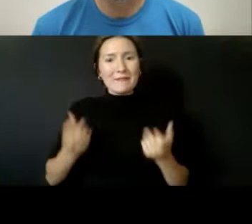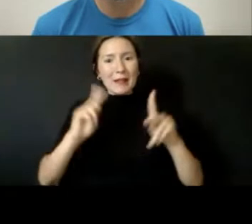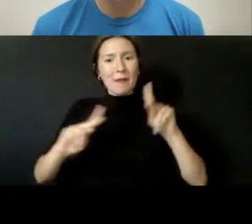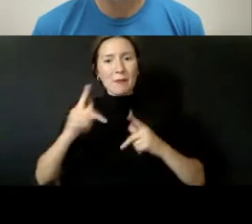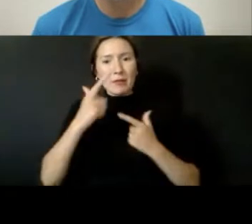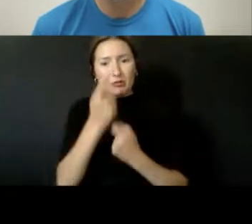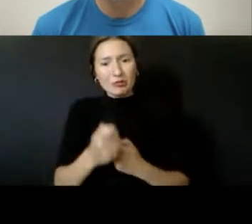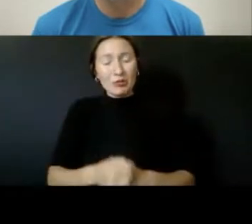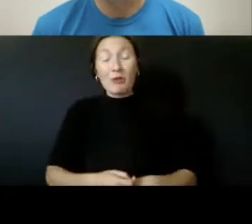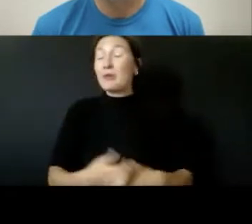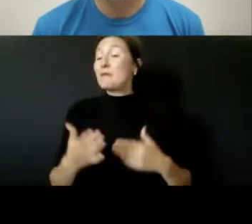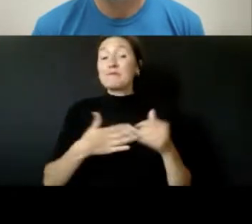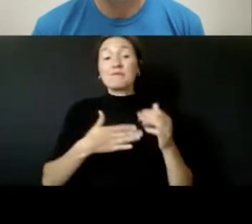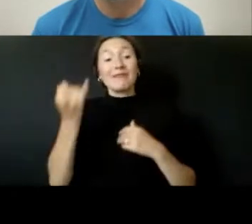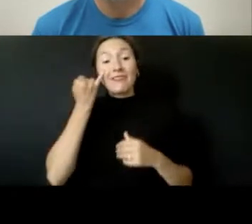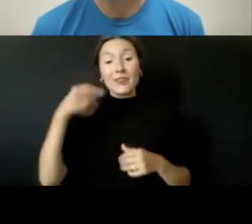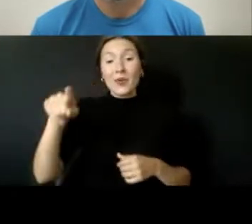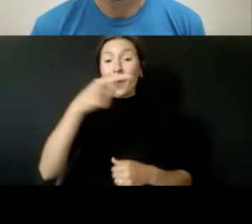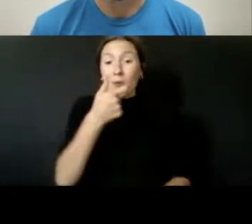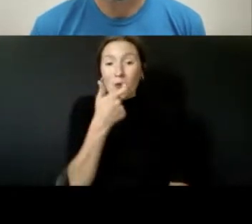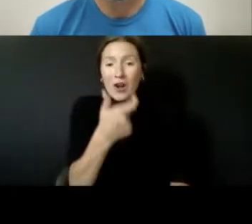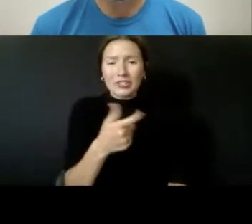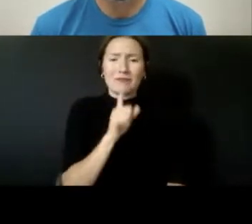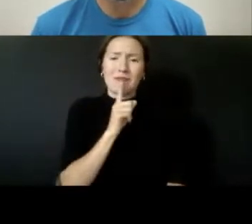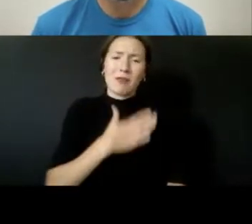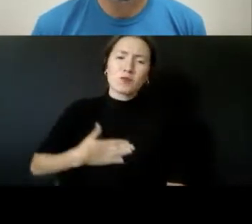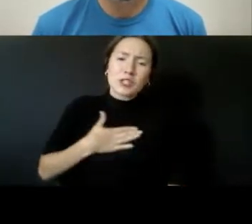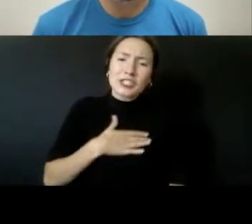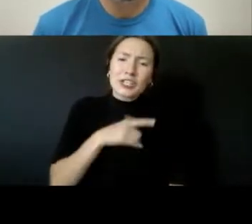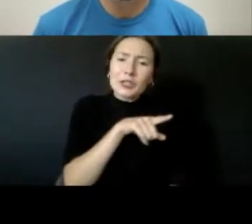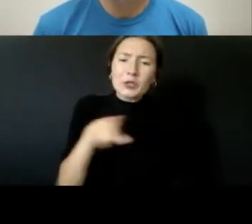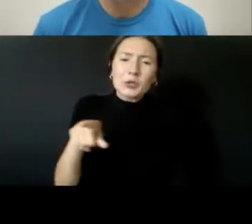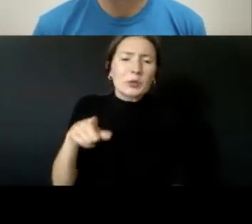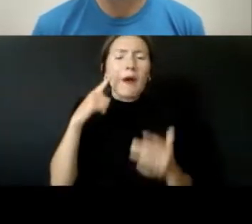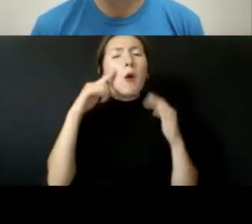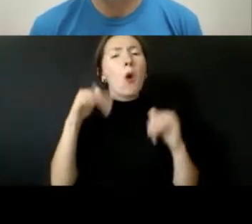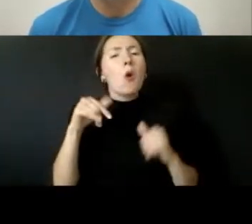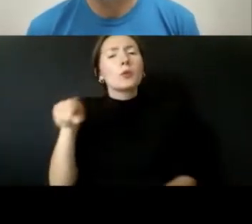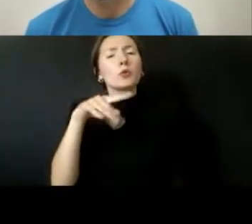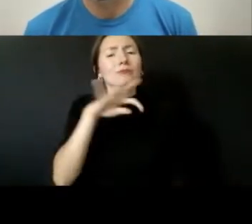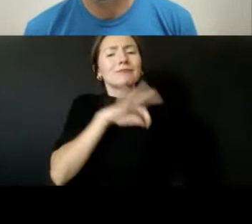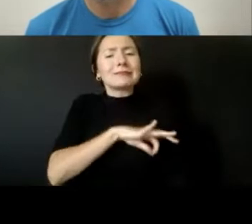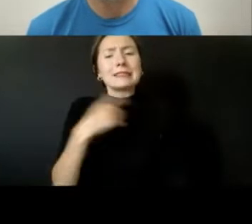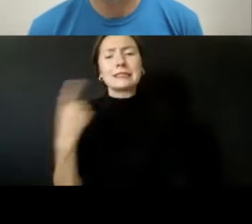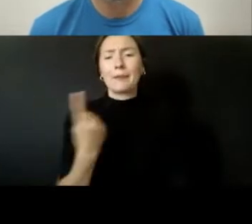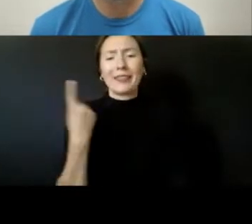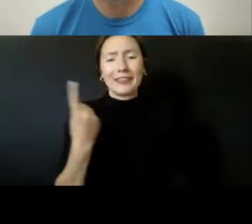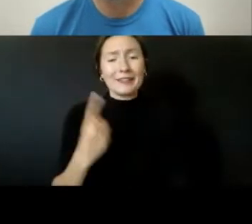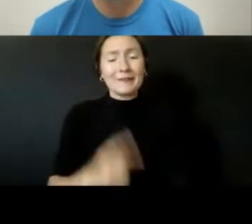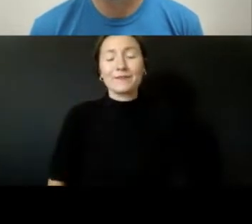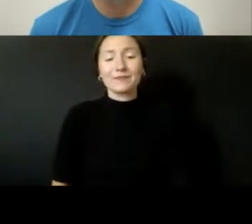and i hope that uh you know you pull some things away from this and uh super informal as well so